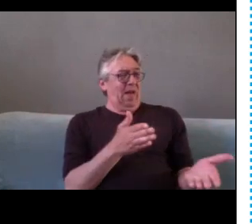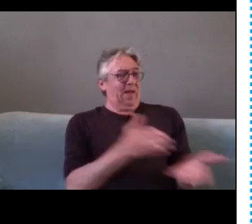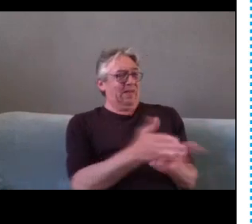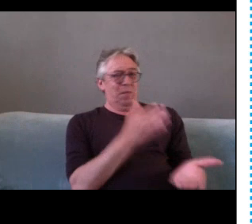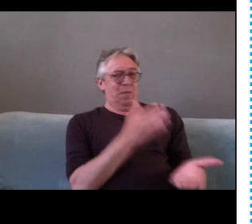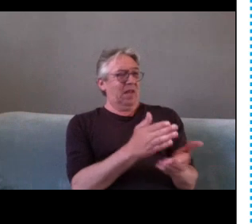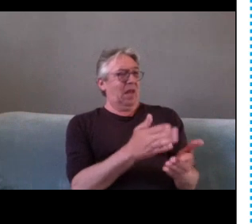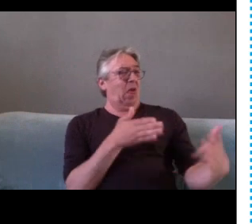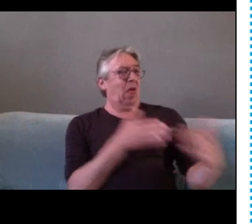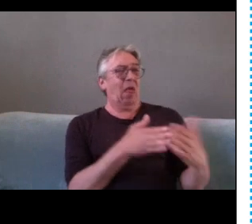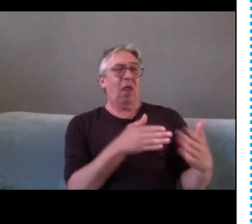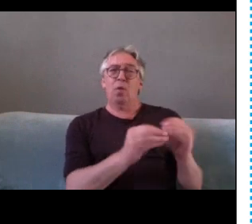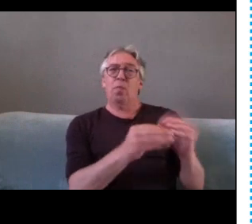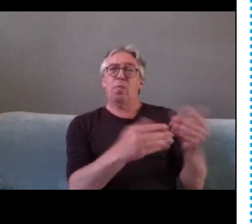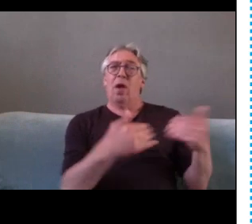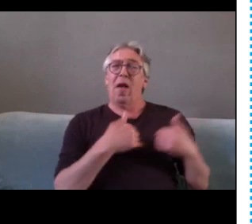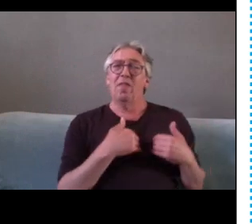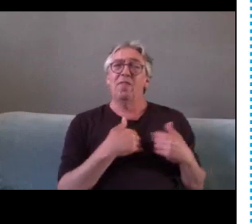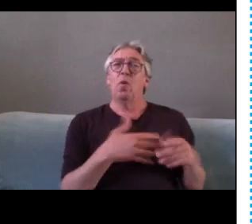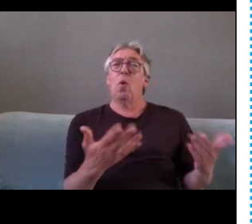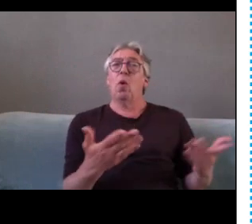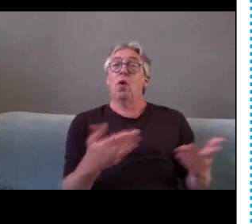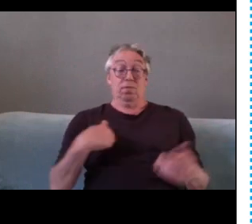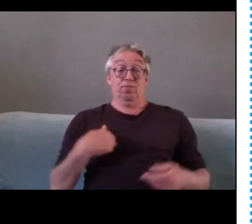So they can then raise your issues at a European level.